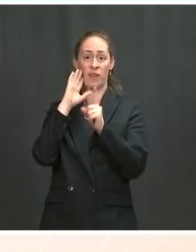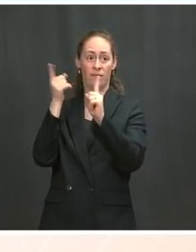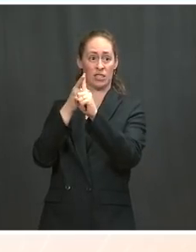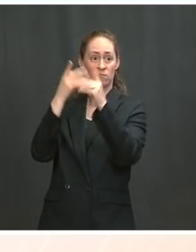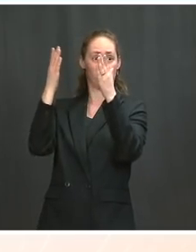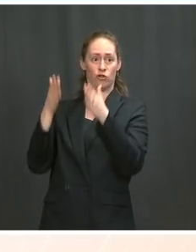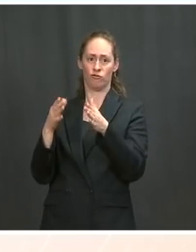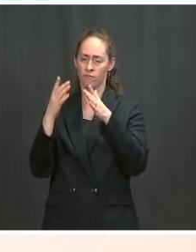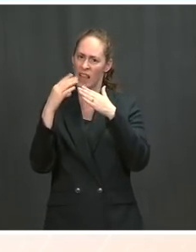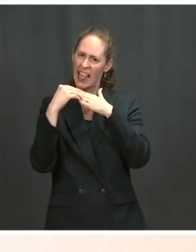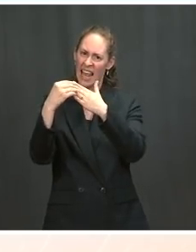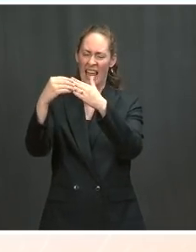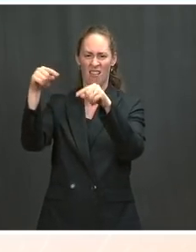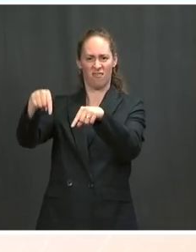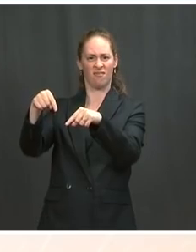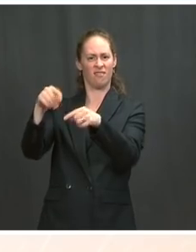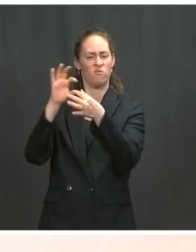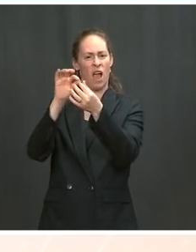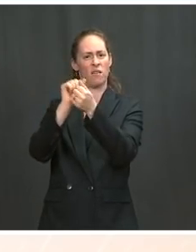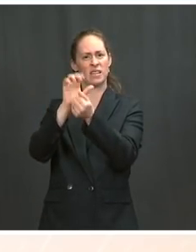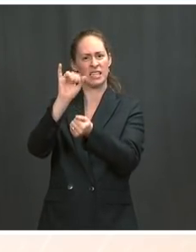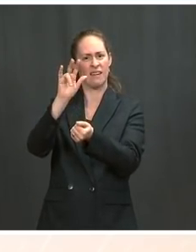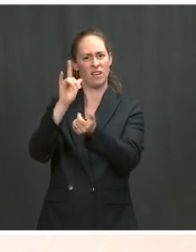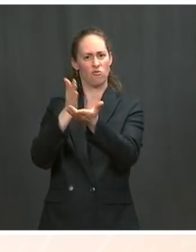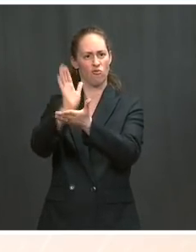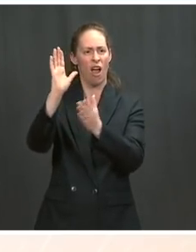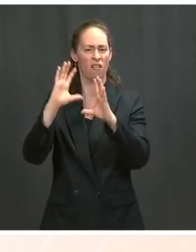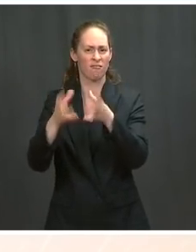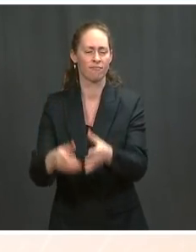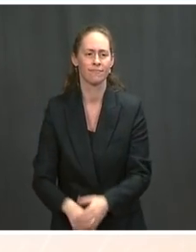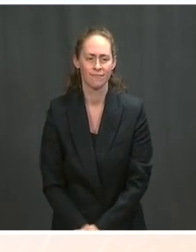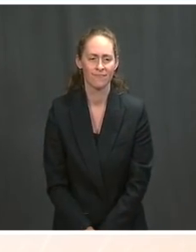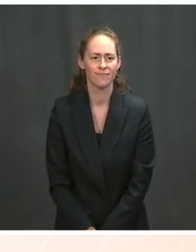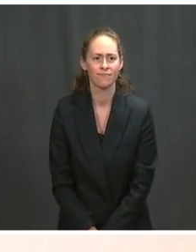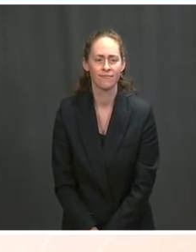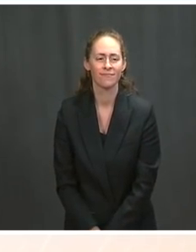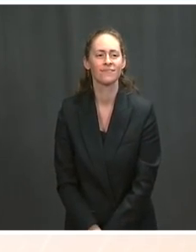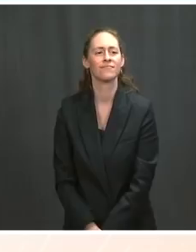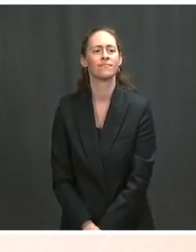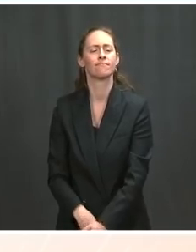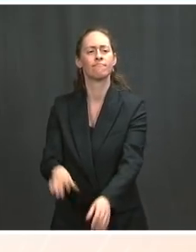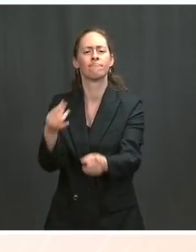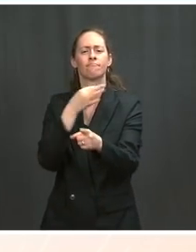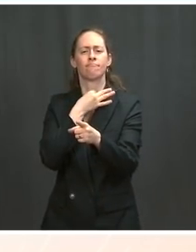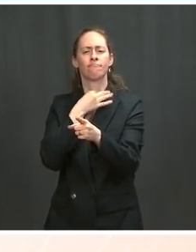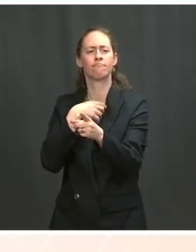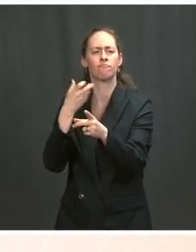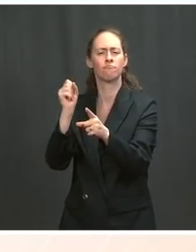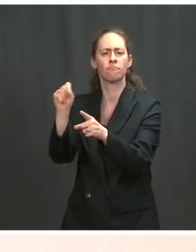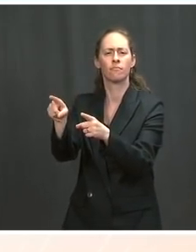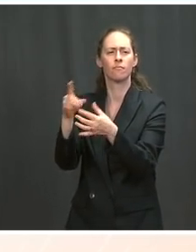has been saying with increasing certitude about his meeting with President Putin of Russia. Are you able to confirm that trip, even if you don't have a date or location yet?